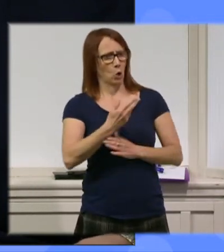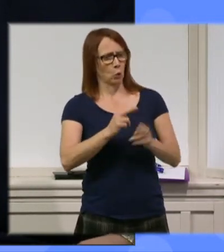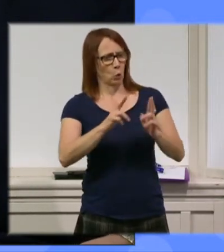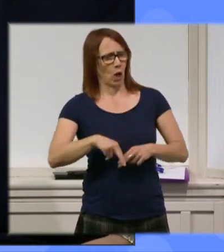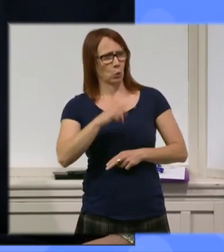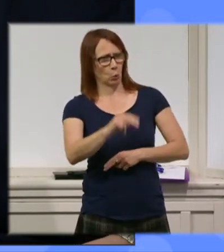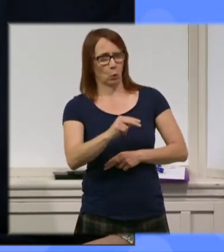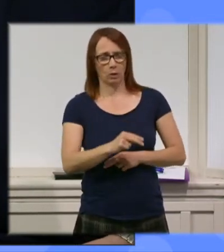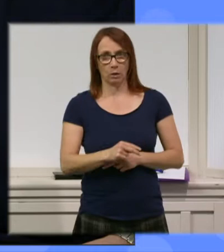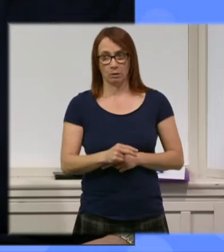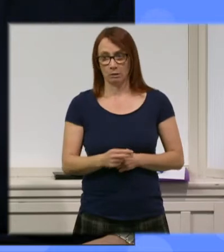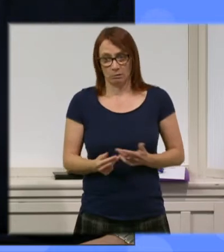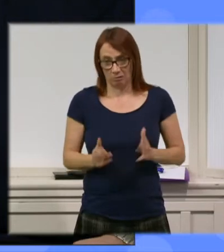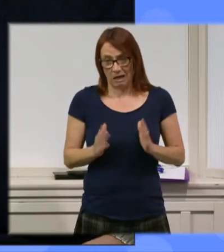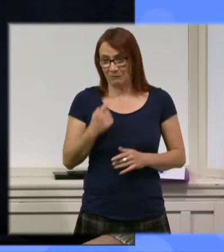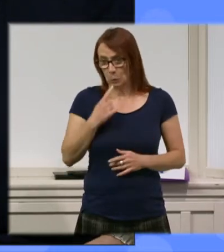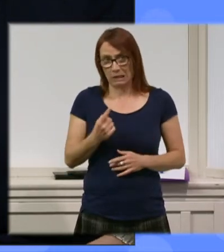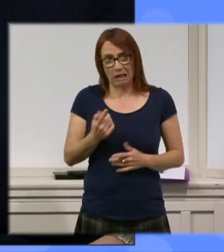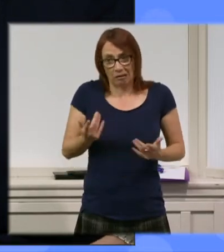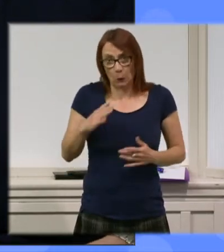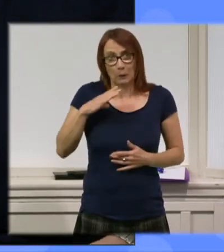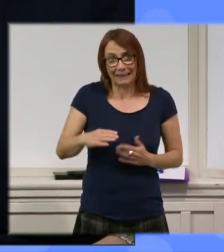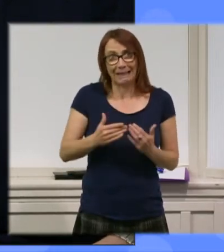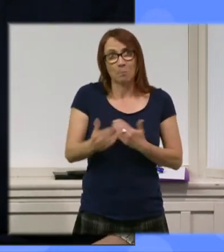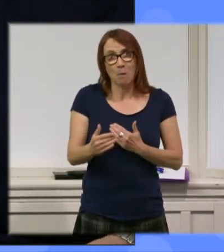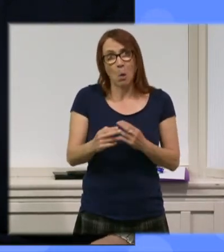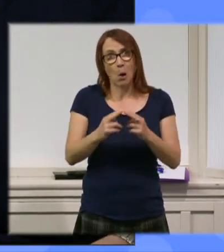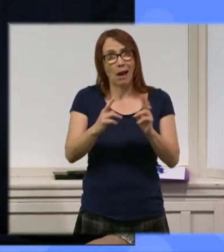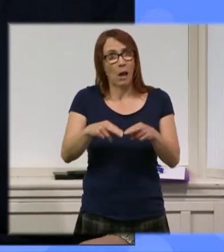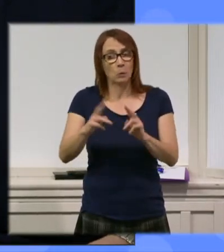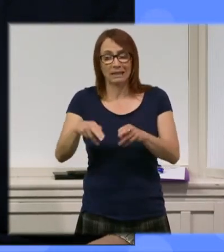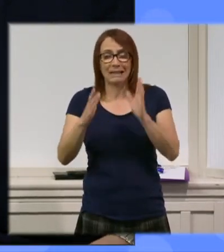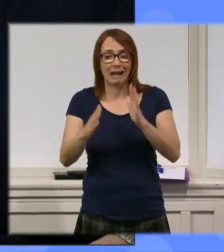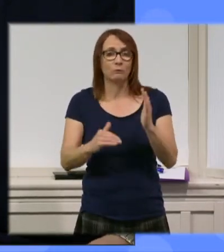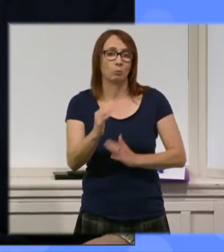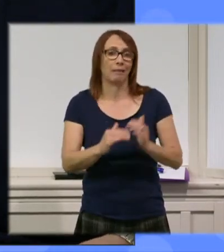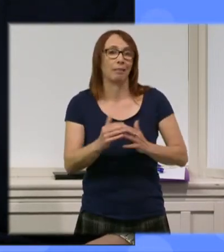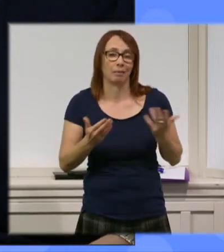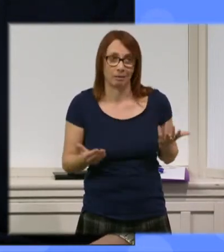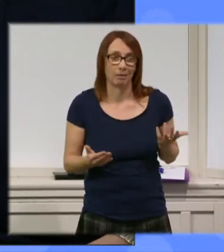is we just need more houses and that is something we have control of and